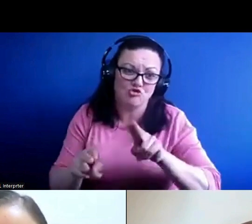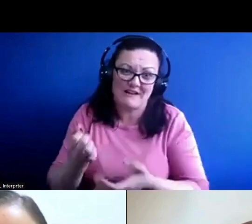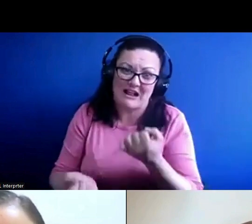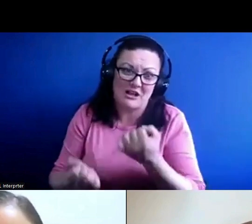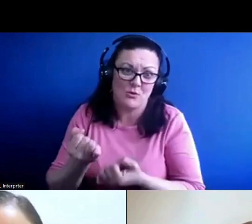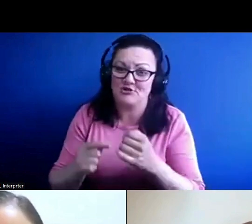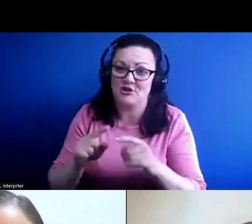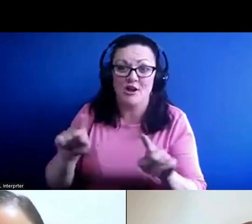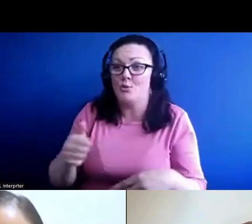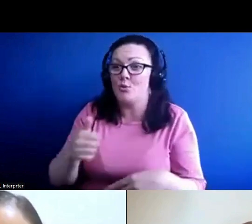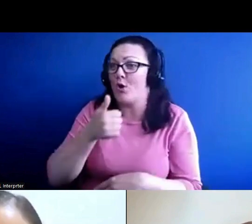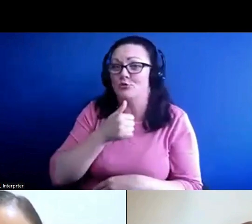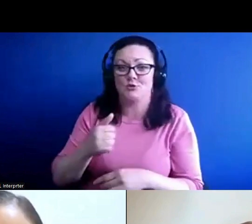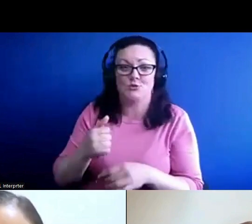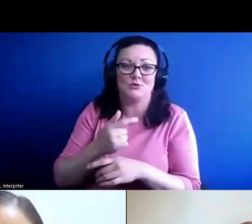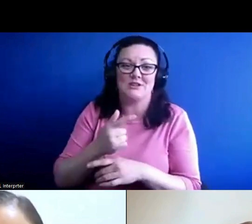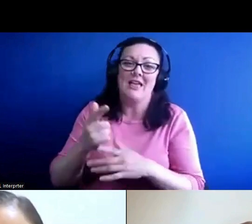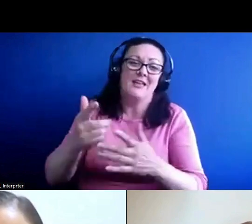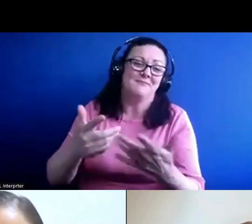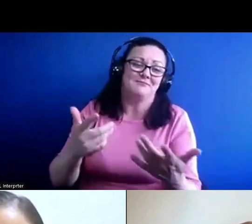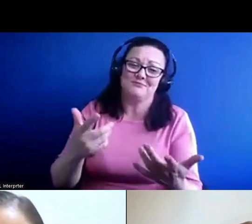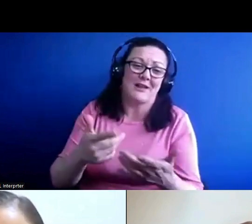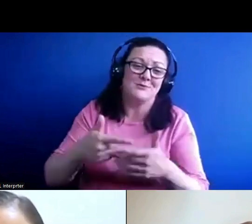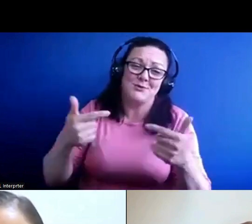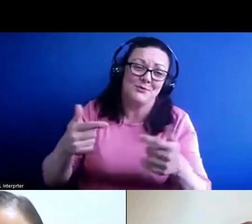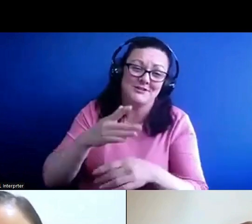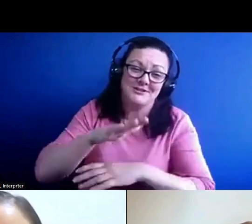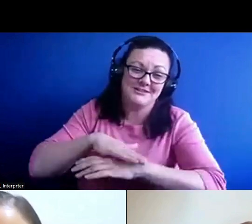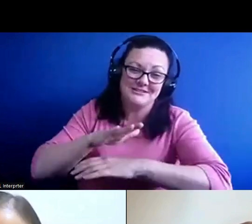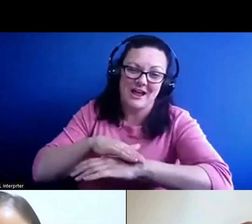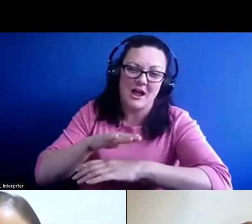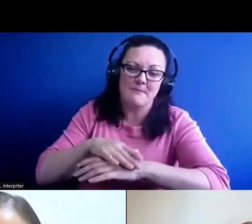use of time but leaders that emerge, are the ones that mostly